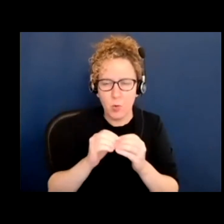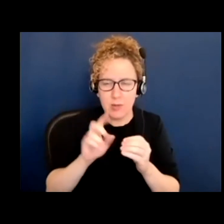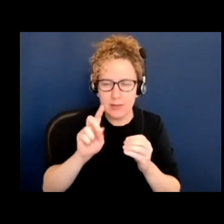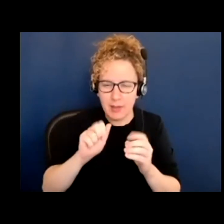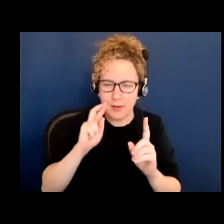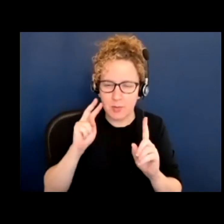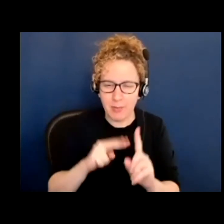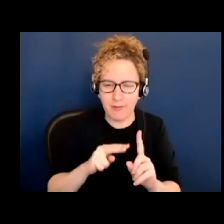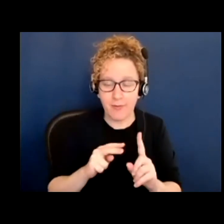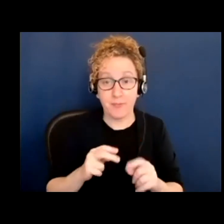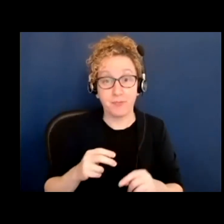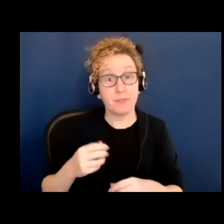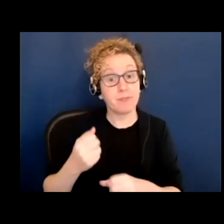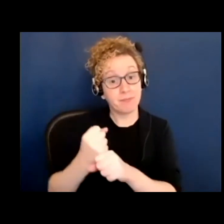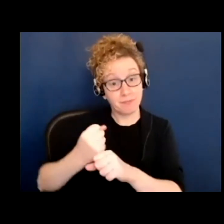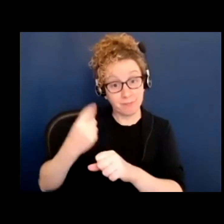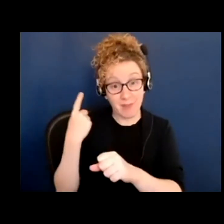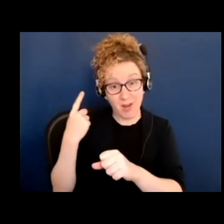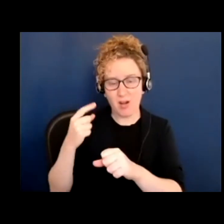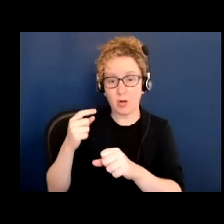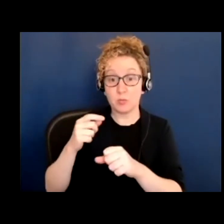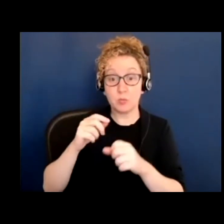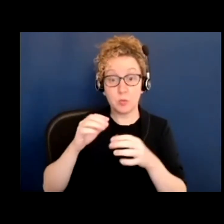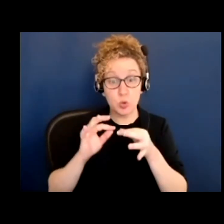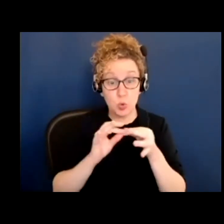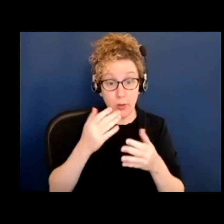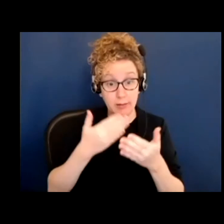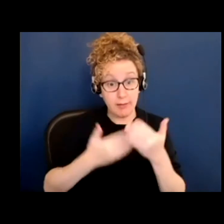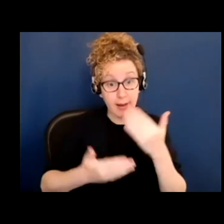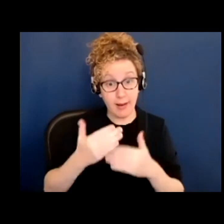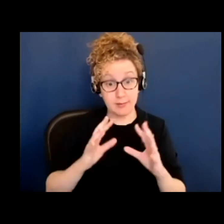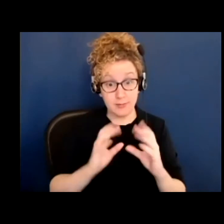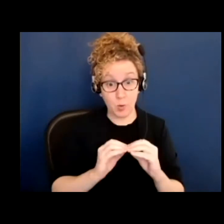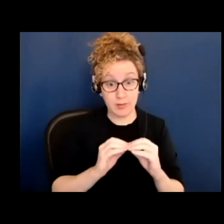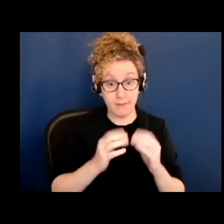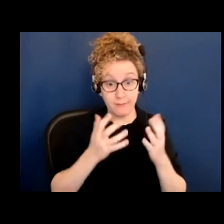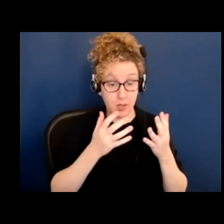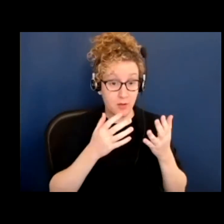how we could further elevate this year's program and I think we did it. Last year was really great.